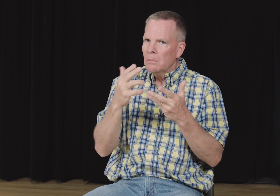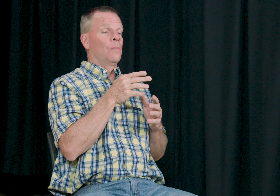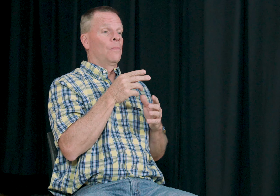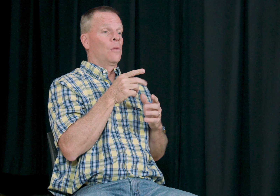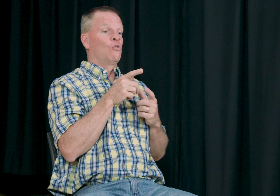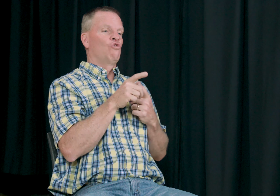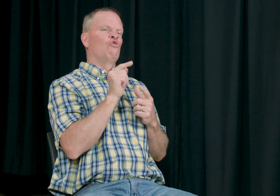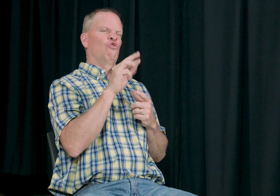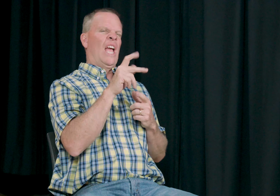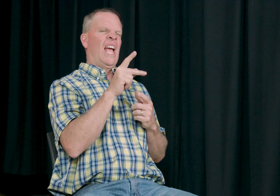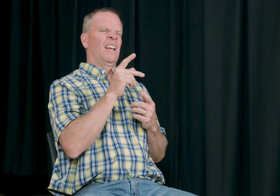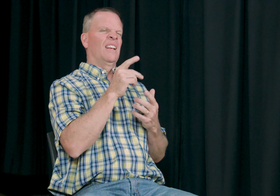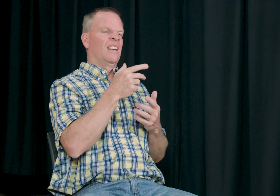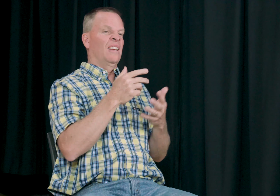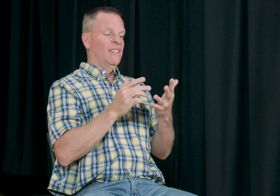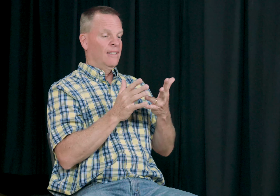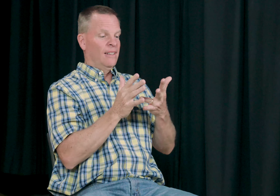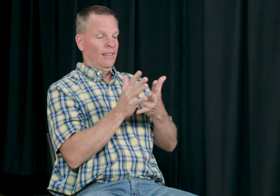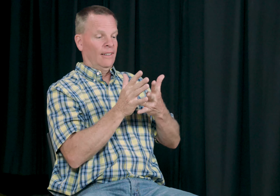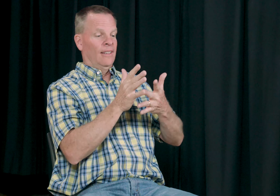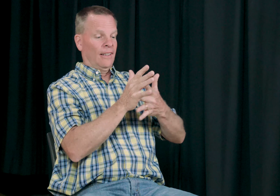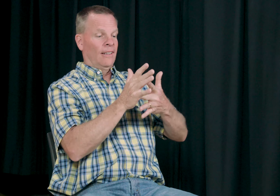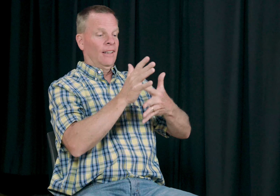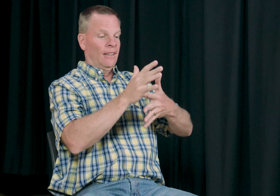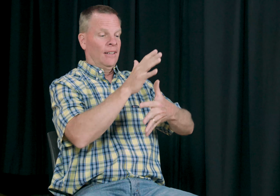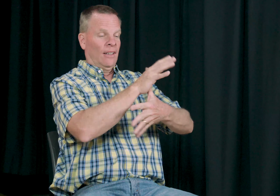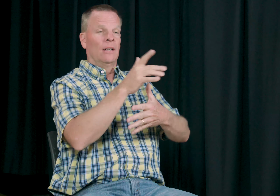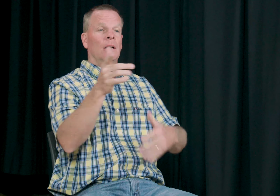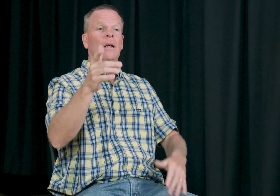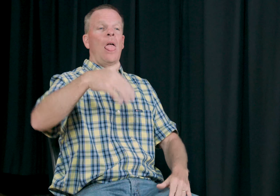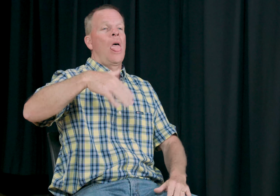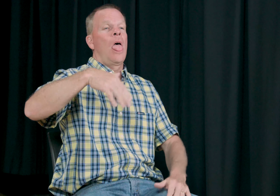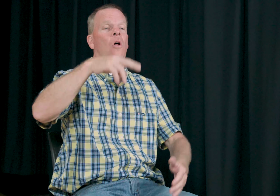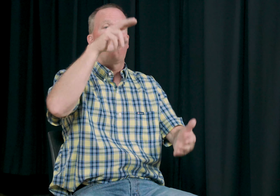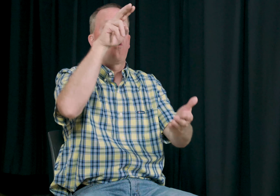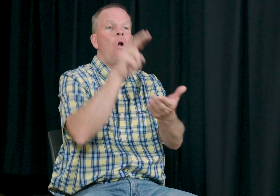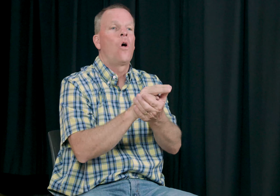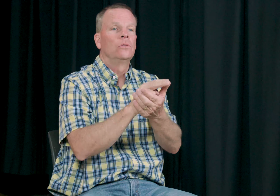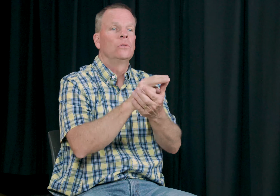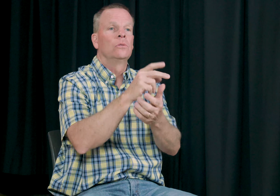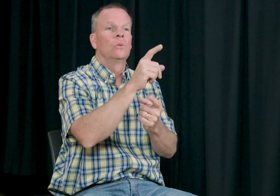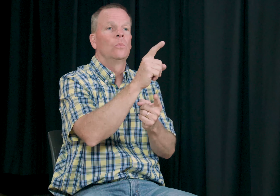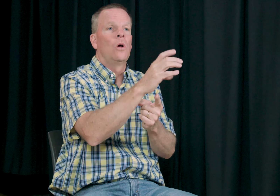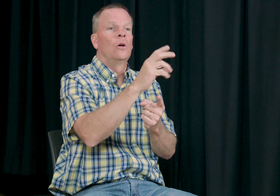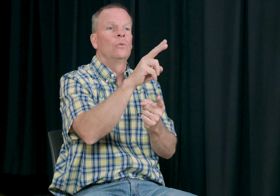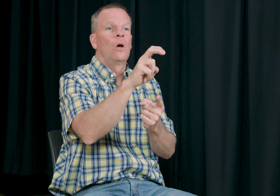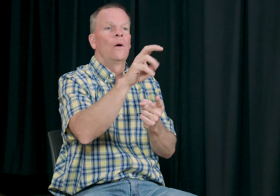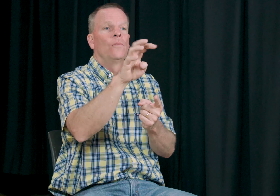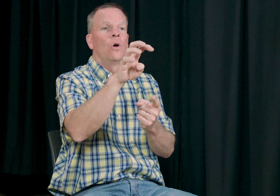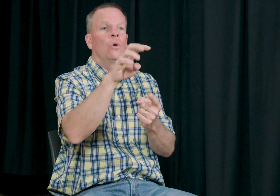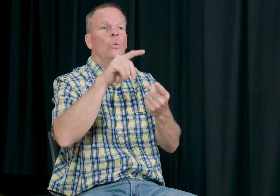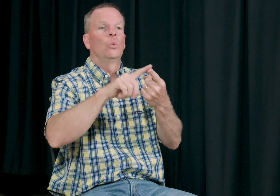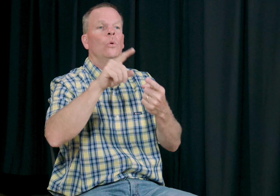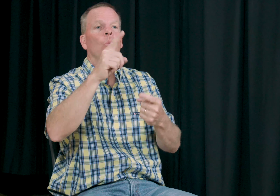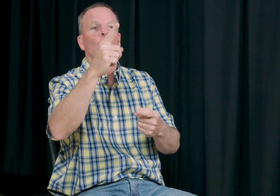Now in track, all the way through high school freshman to senior year, he never lost a single race. The 100, 200, 400.